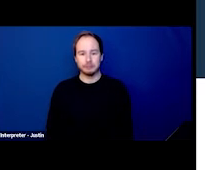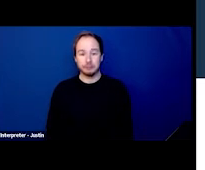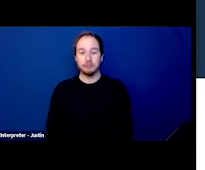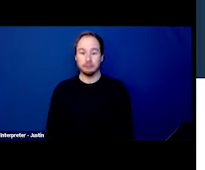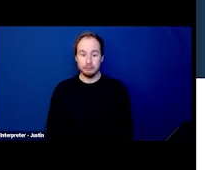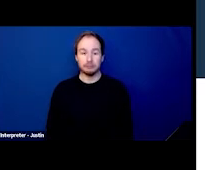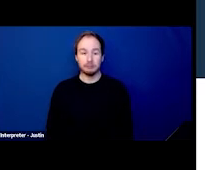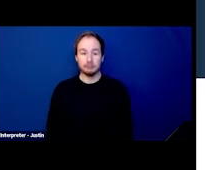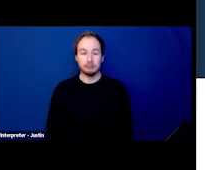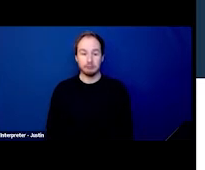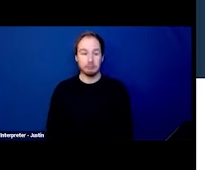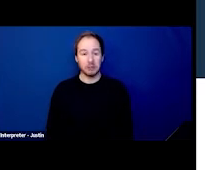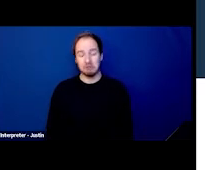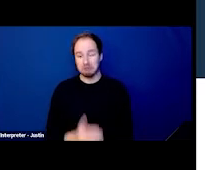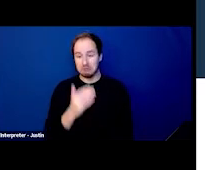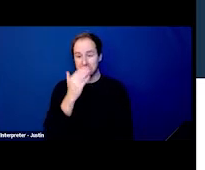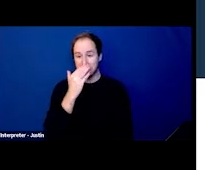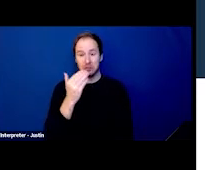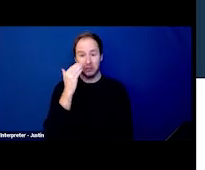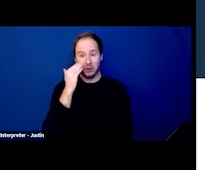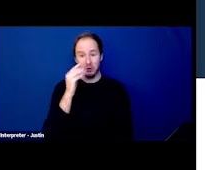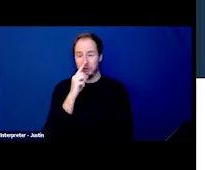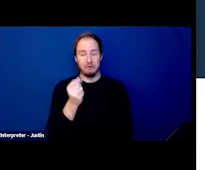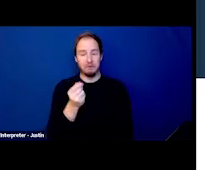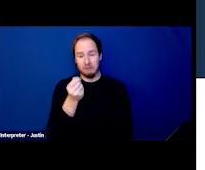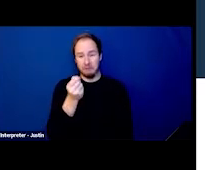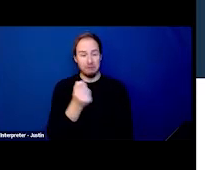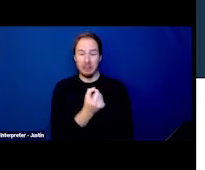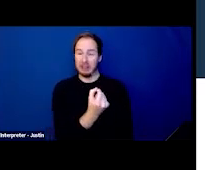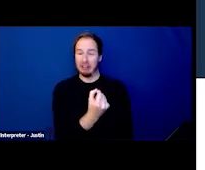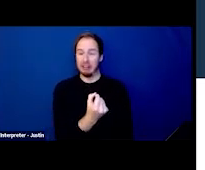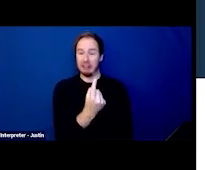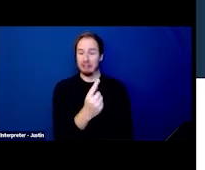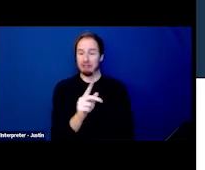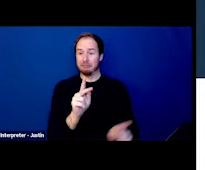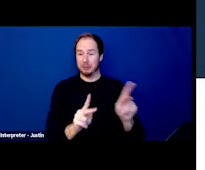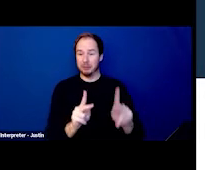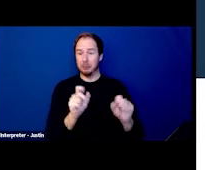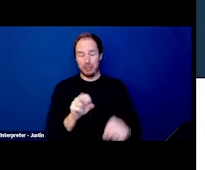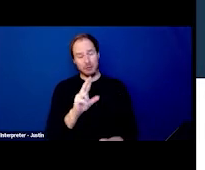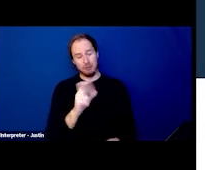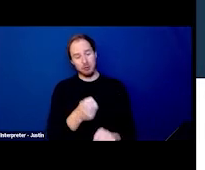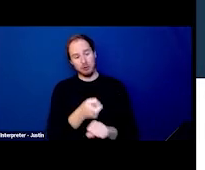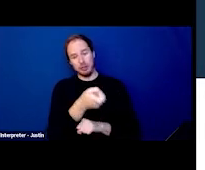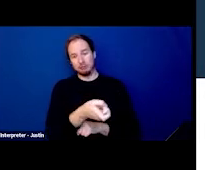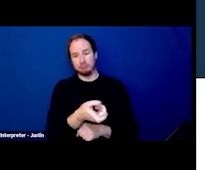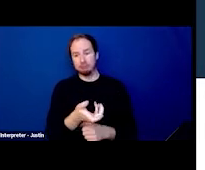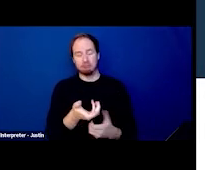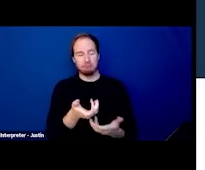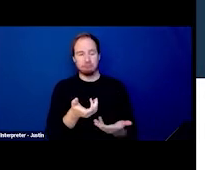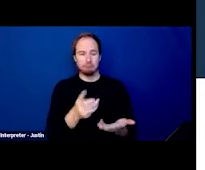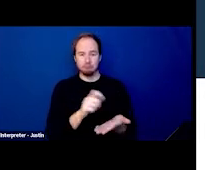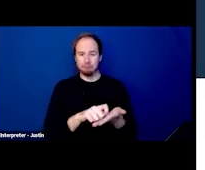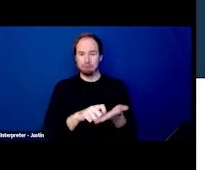All right. This is really helpful to know. So it seems like, so only 11 people are prescribers. So for panelists who are trying to kinda customize